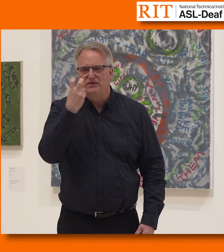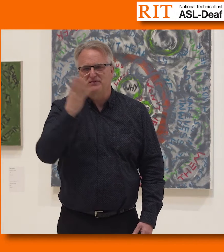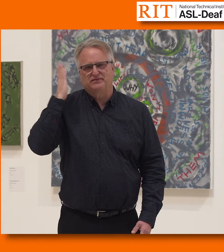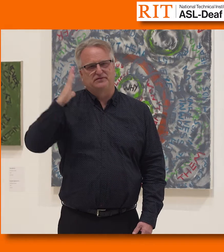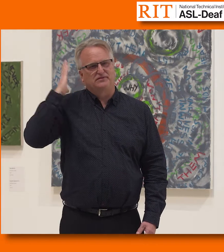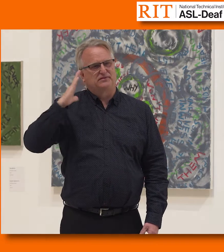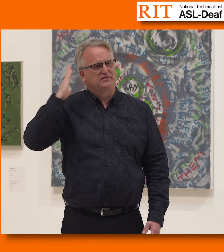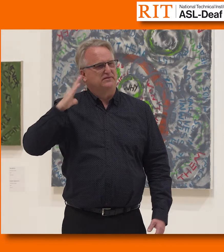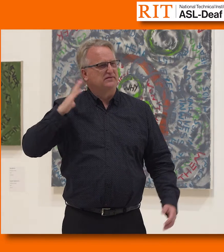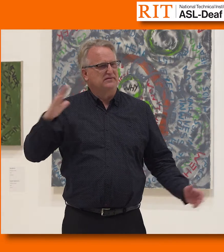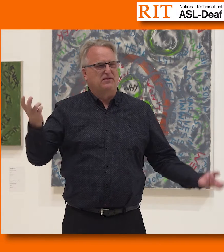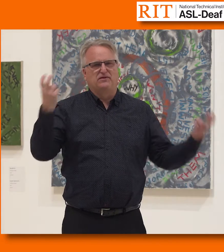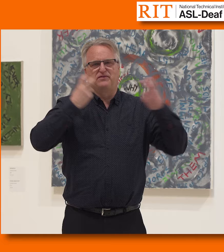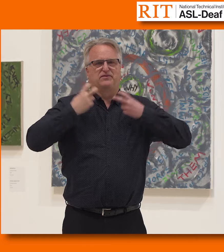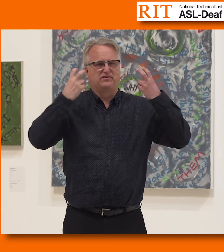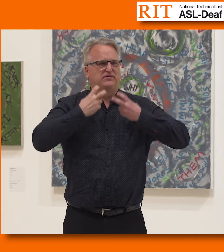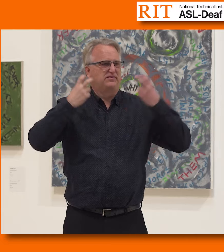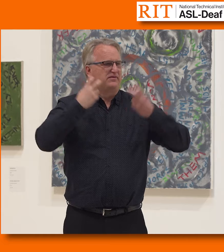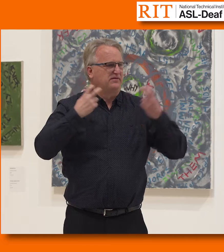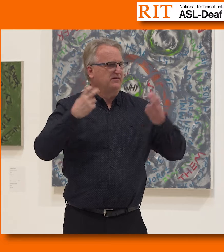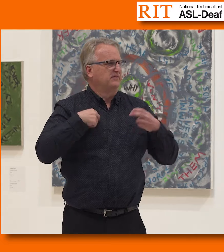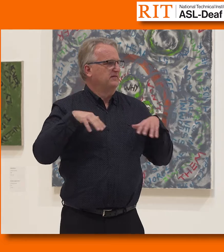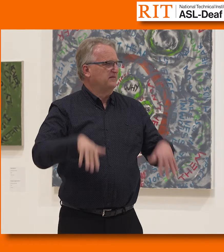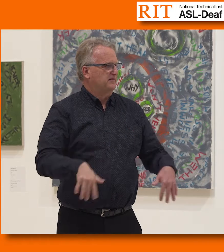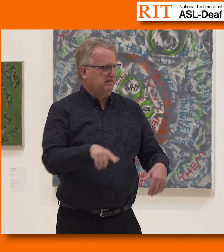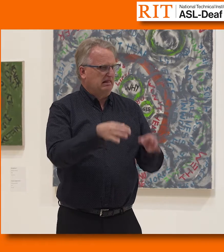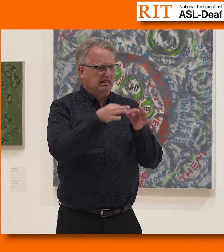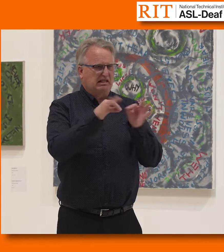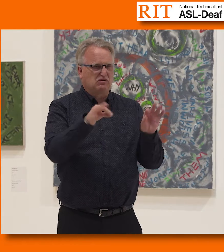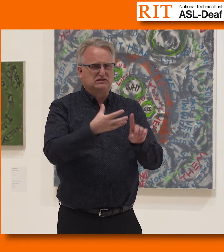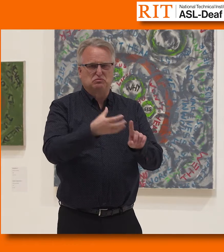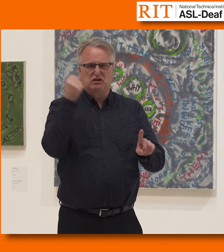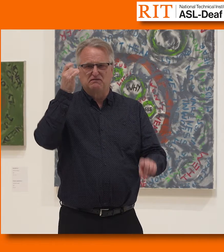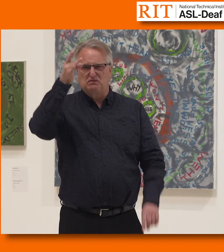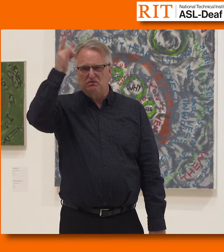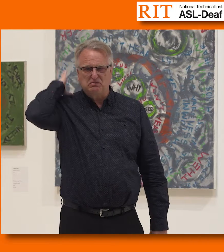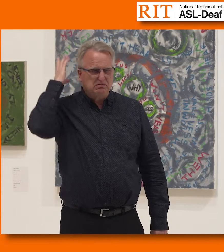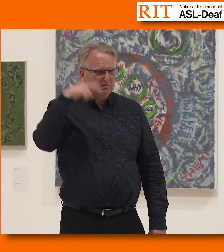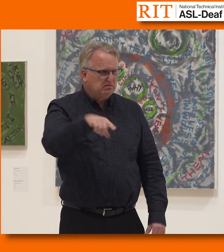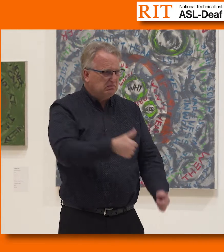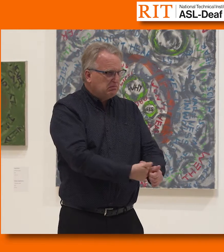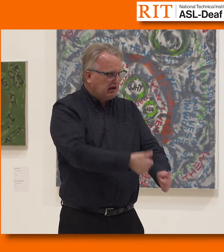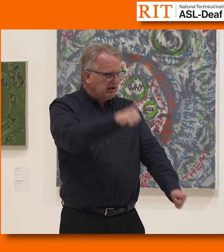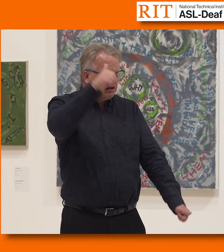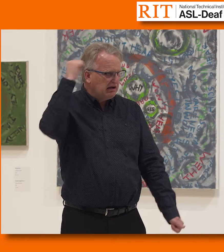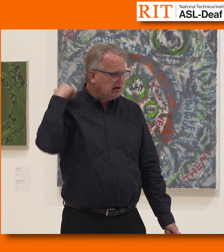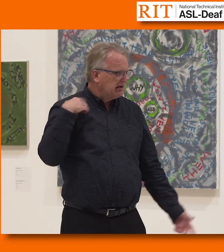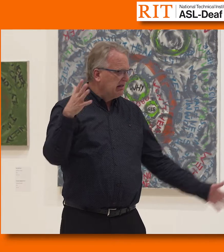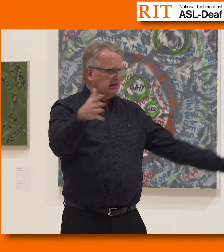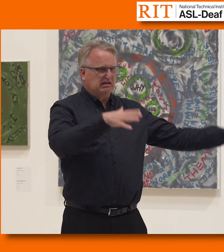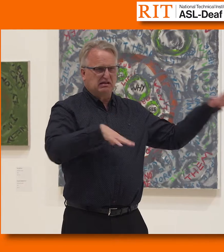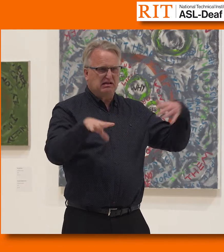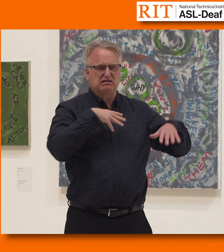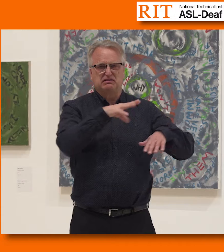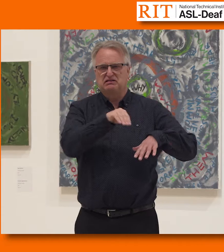forced to be mainstreamed. And it was an oral program, and that was a terrible time for me.